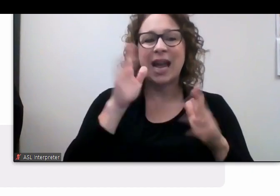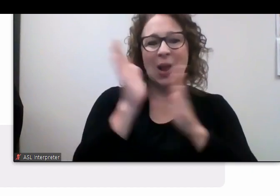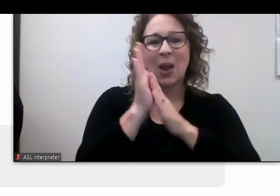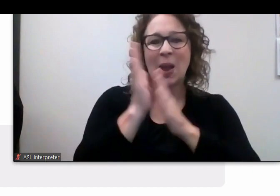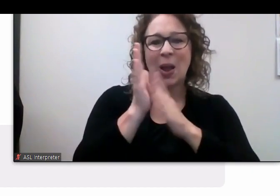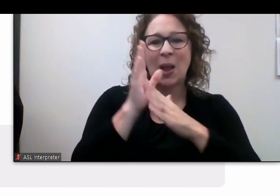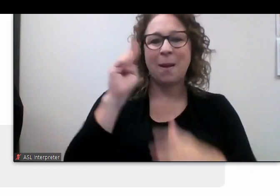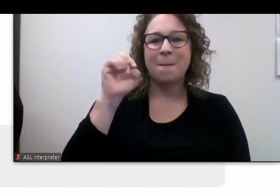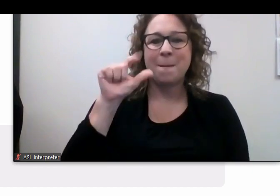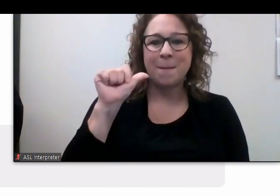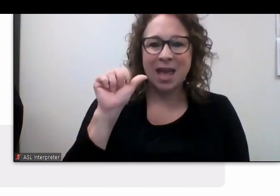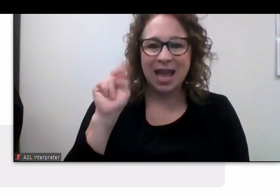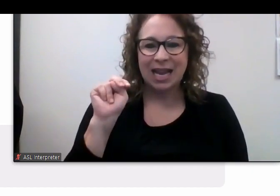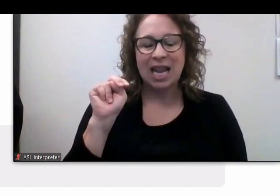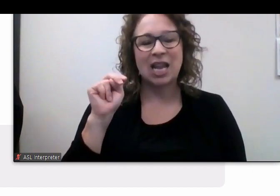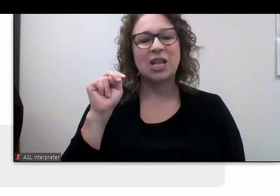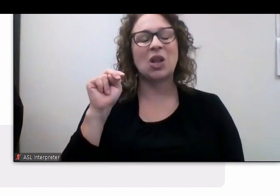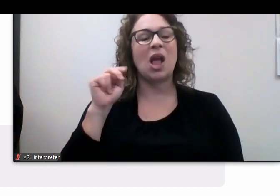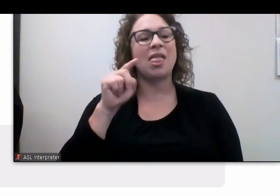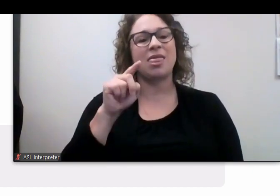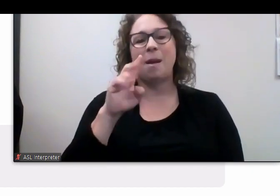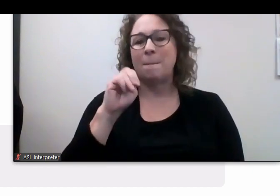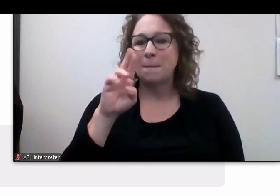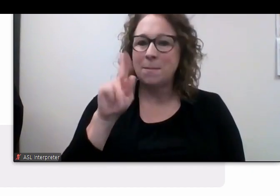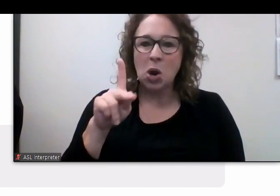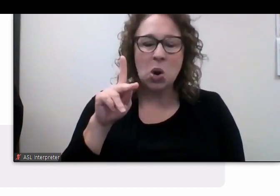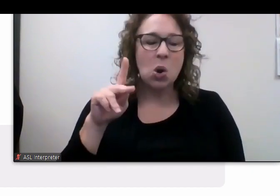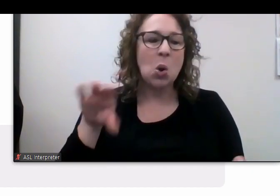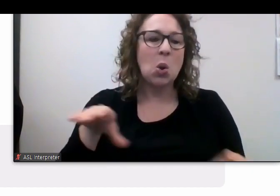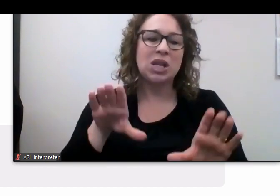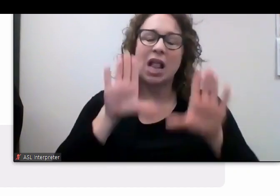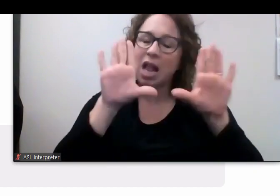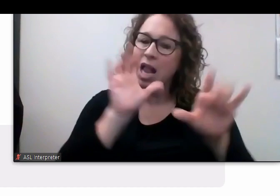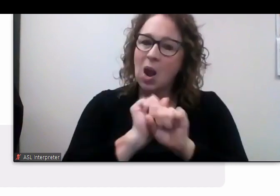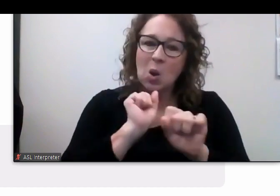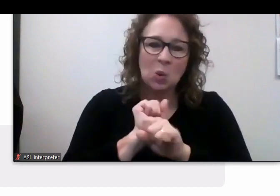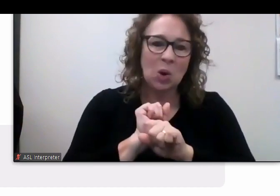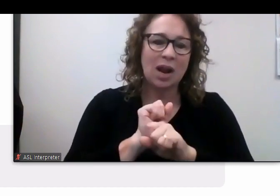and Tamar - we - they- have done a lot of work on this, and I'm just very grateful for the staff.